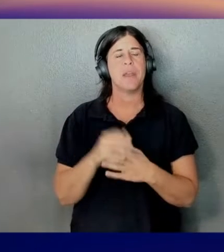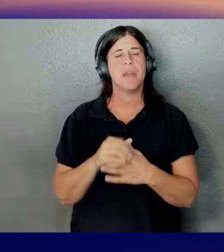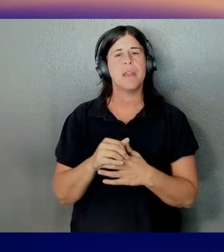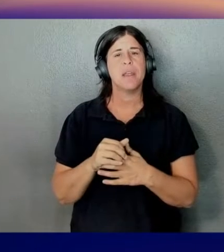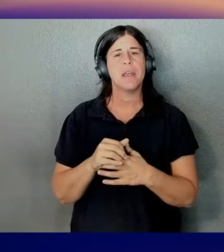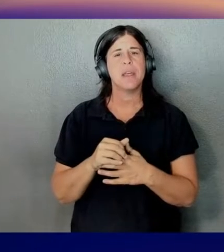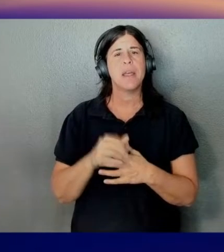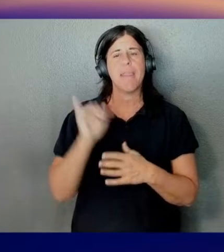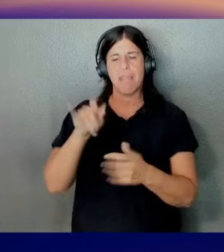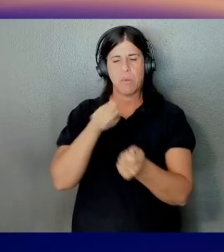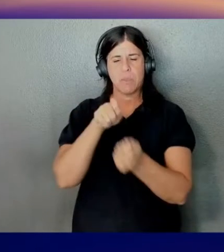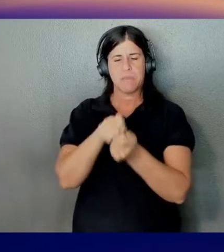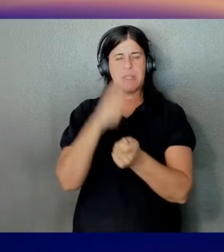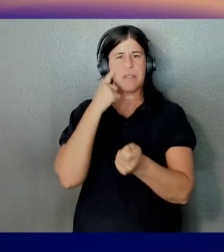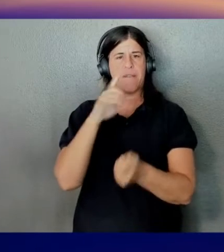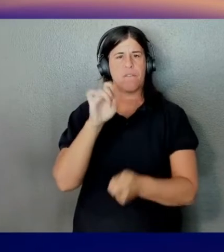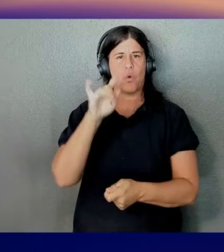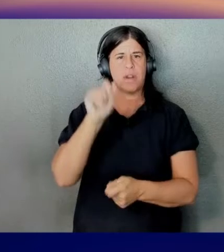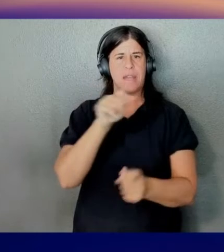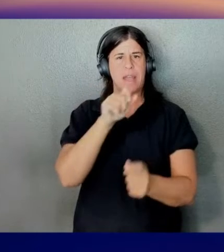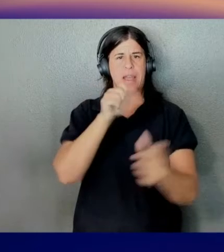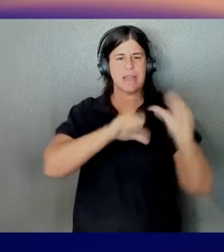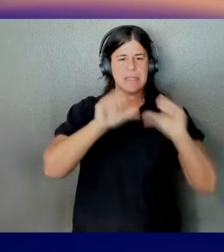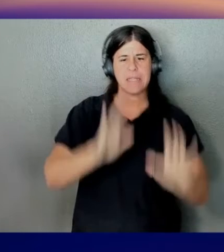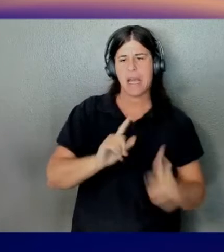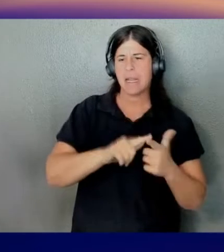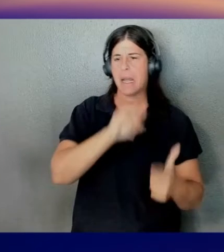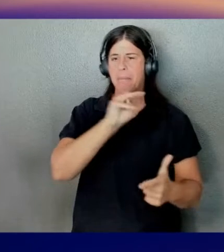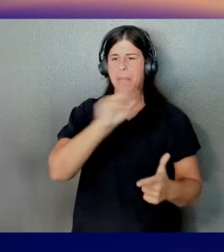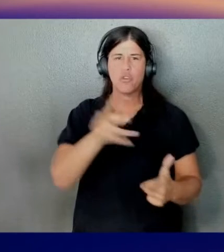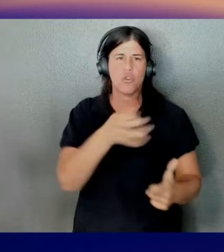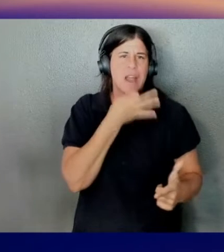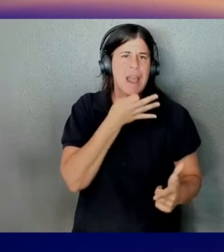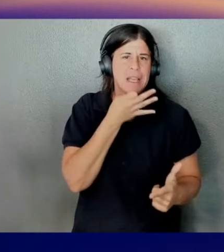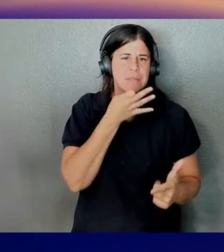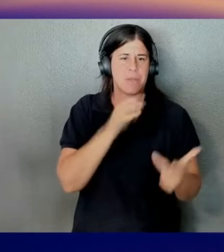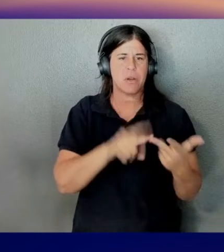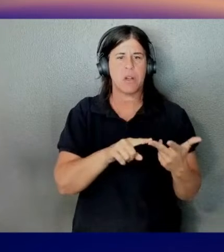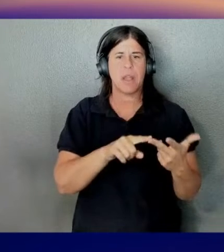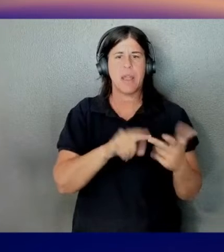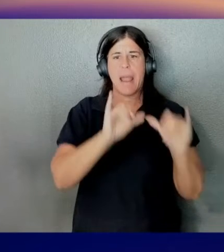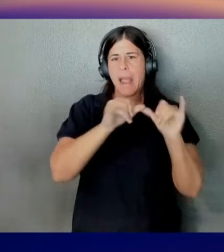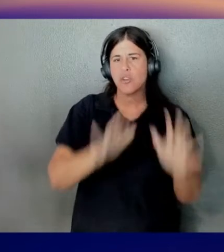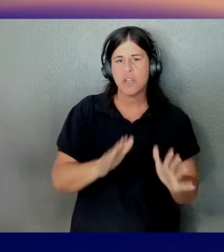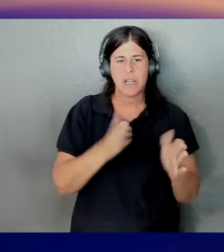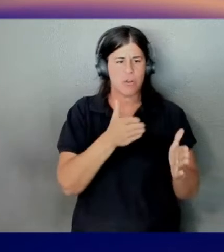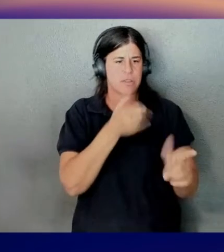for data scientists, and machine learning experts ML OPs engineers, In order to help them create,